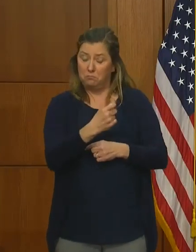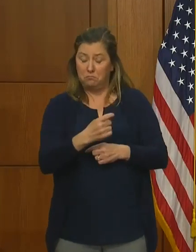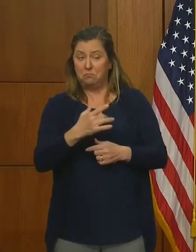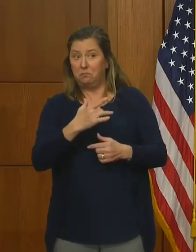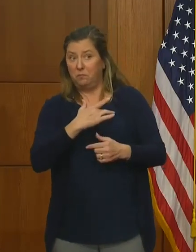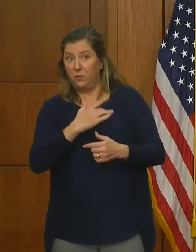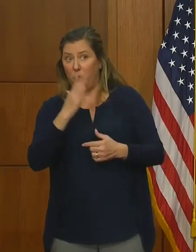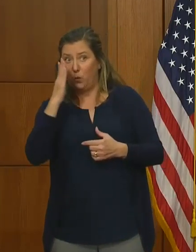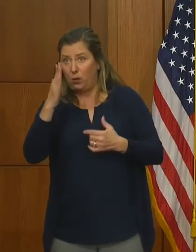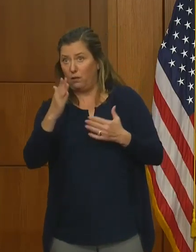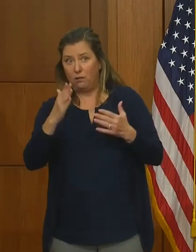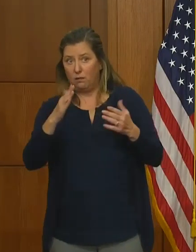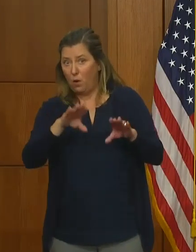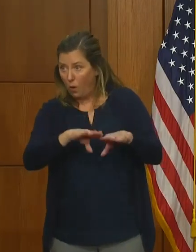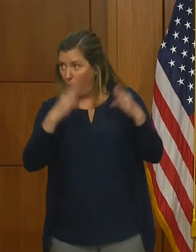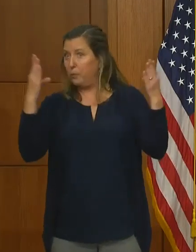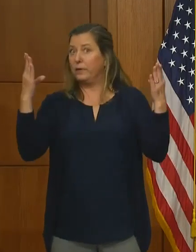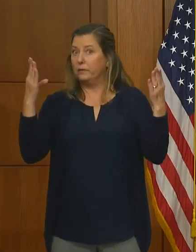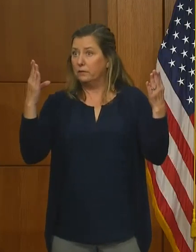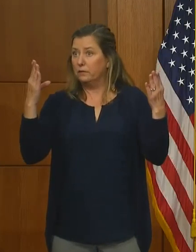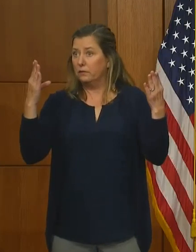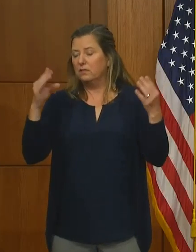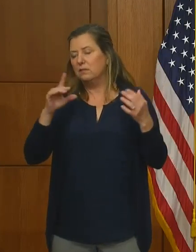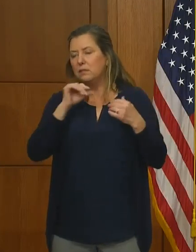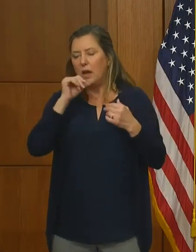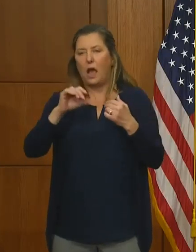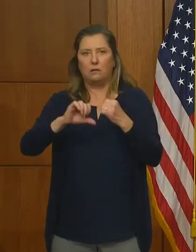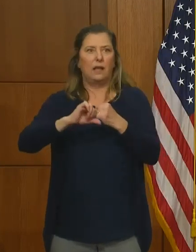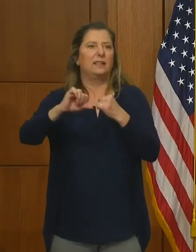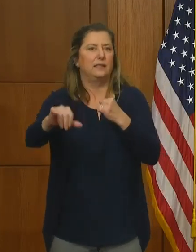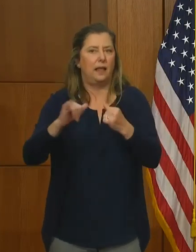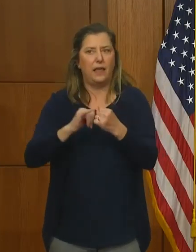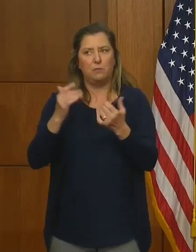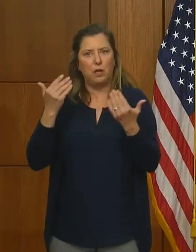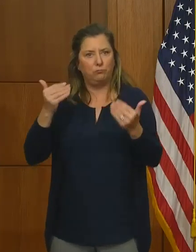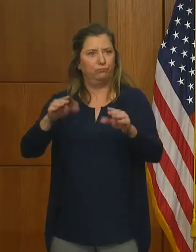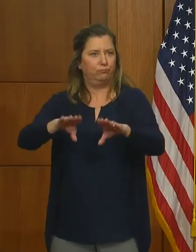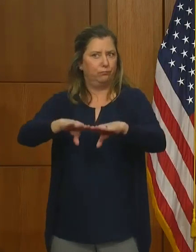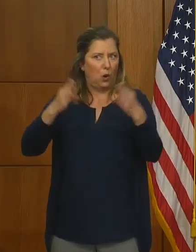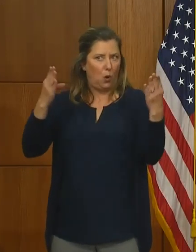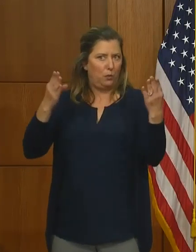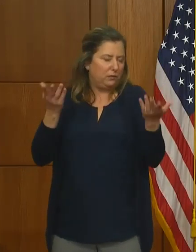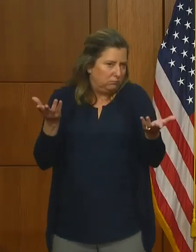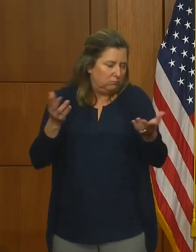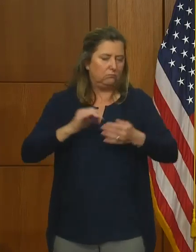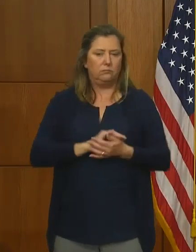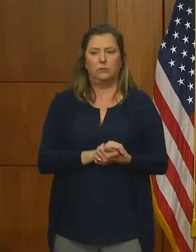AND ON MAY EIGHTH I WAS QUESTION ARE ARE WE INTO. OPEN